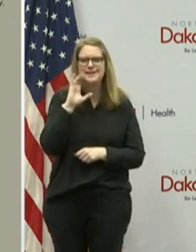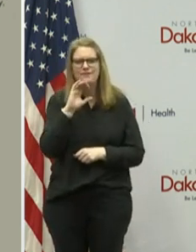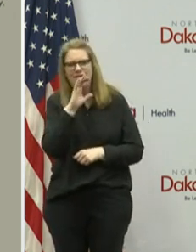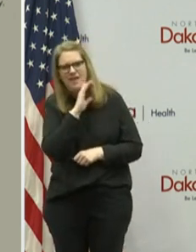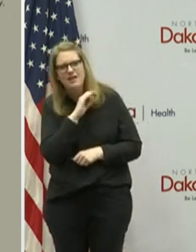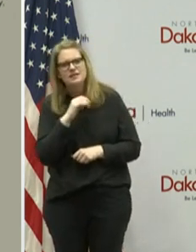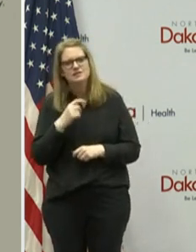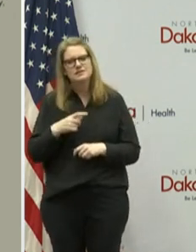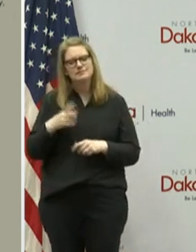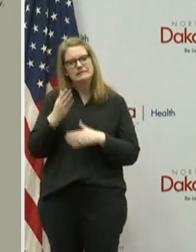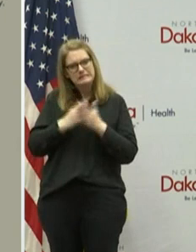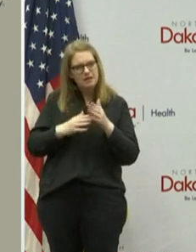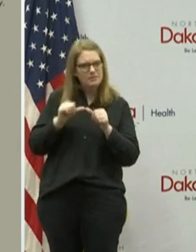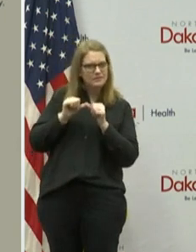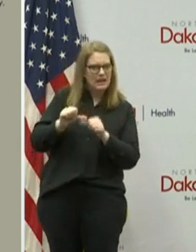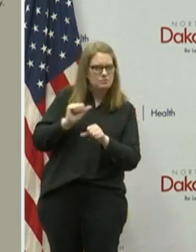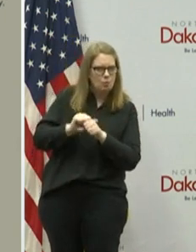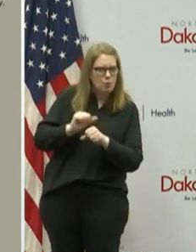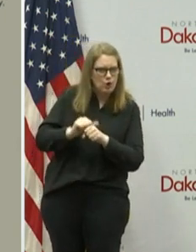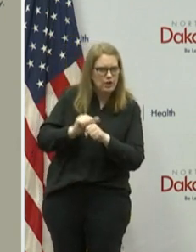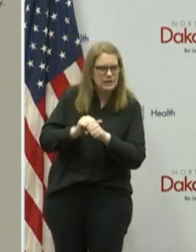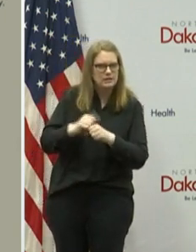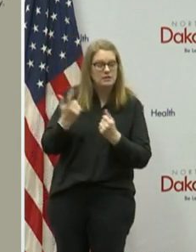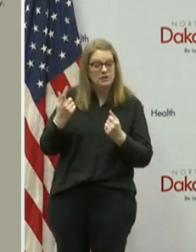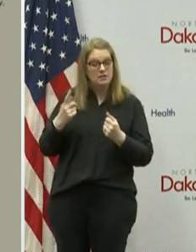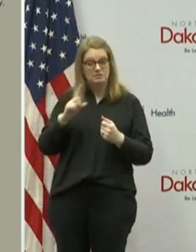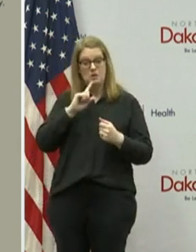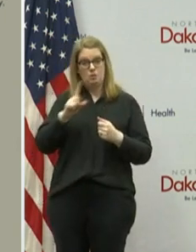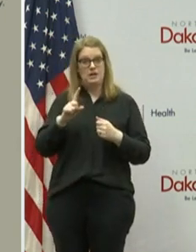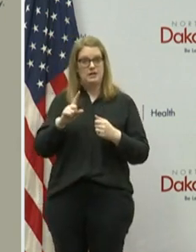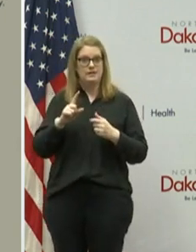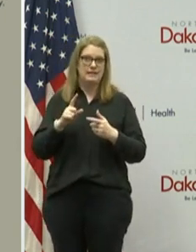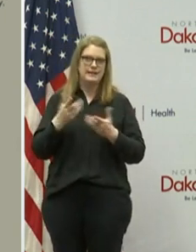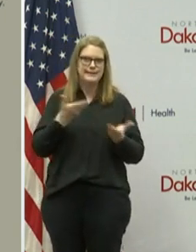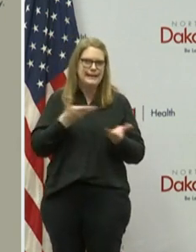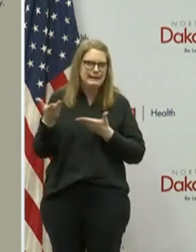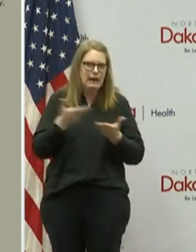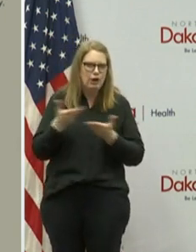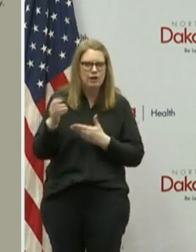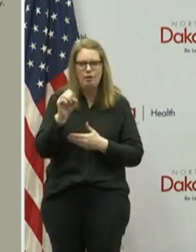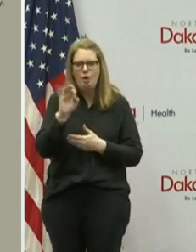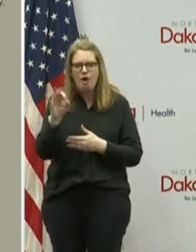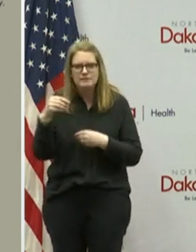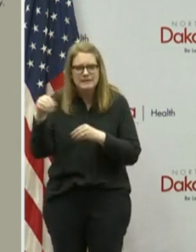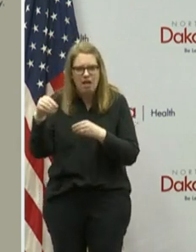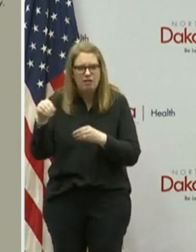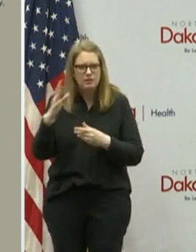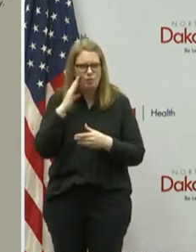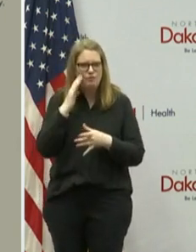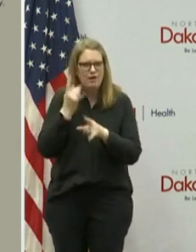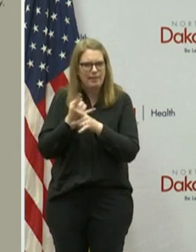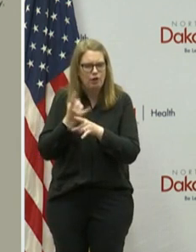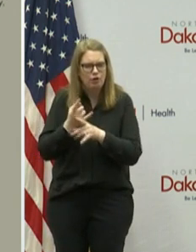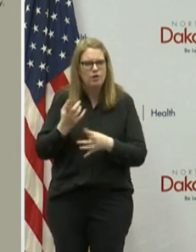IN THIS GROUP, WE'RE TALKING ABOUT PEOPLE THAT WORKED IN BARS